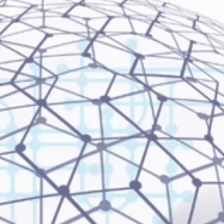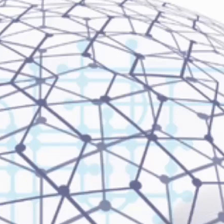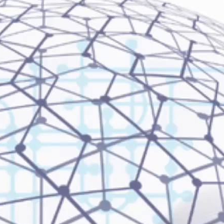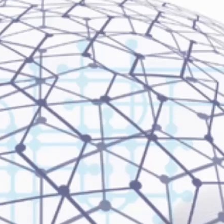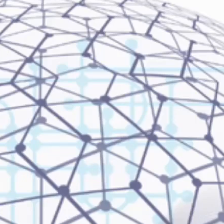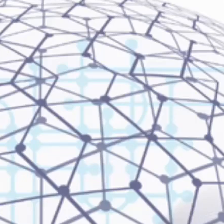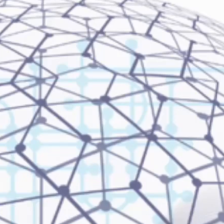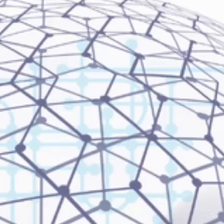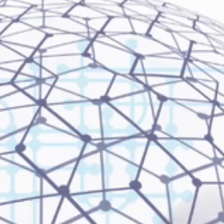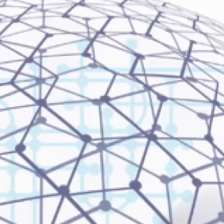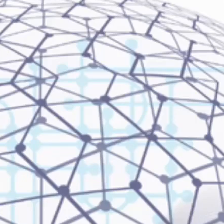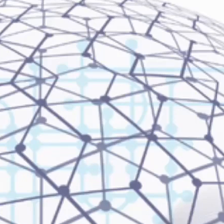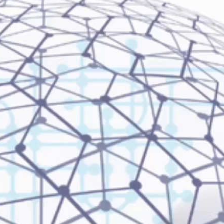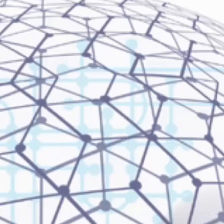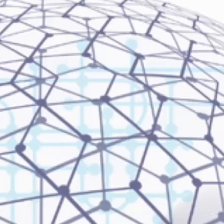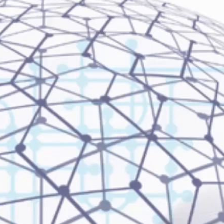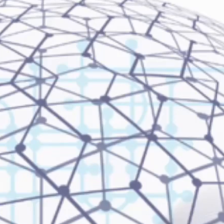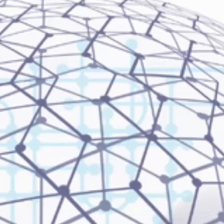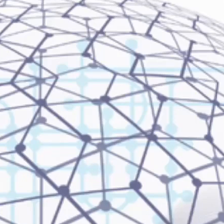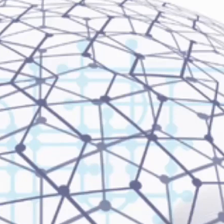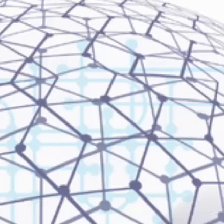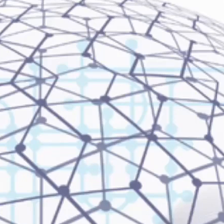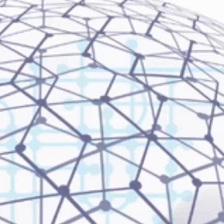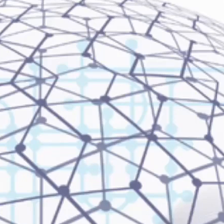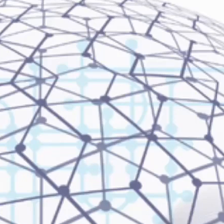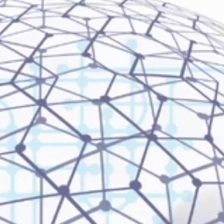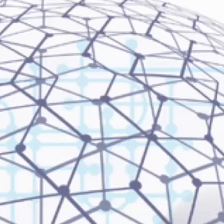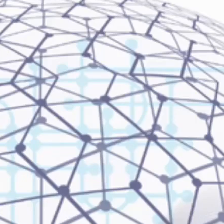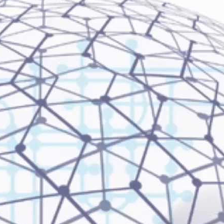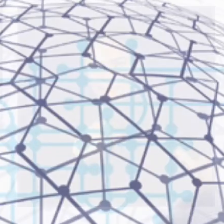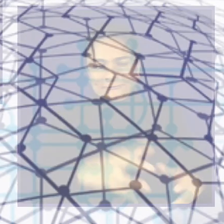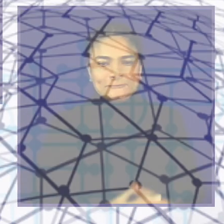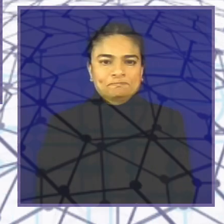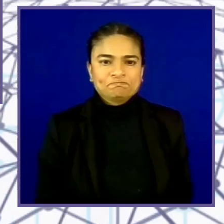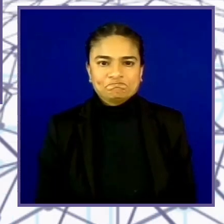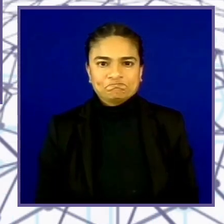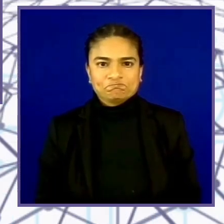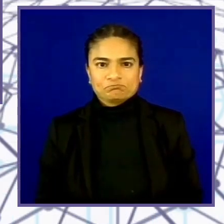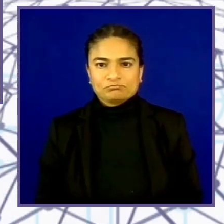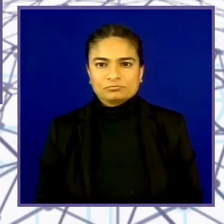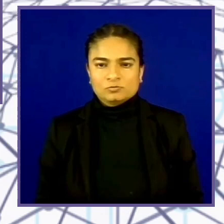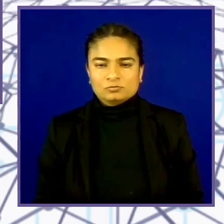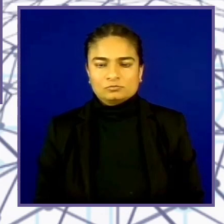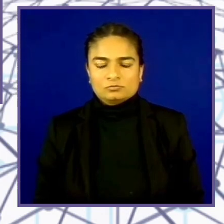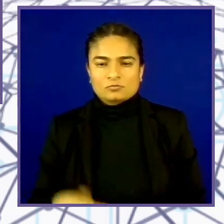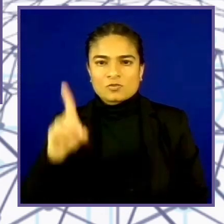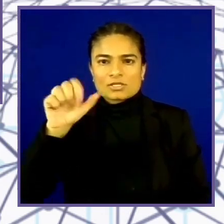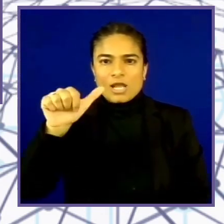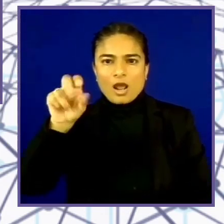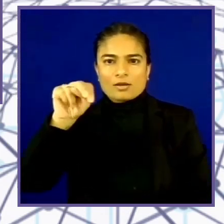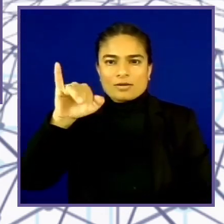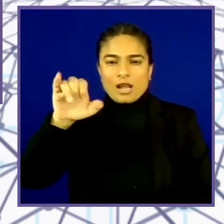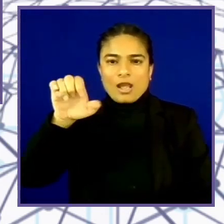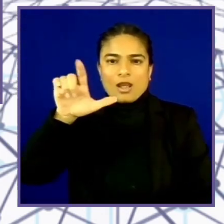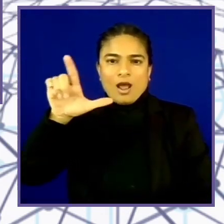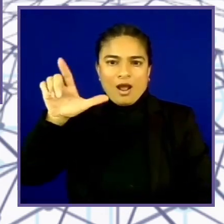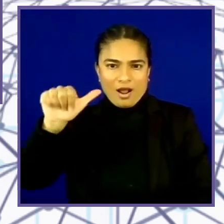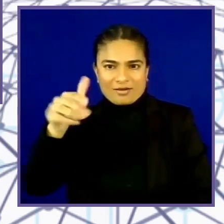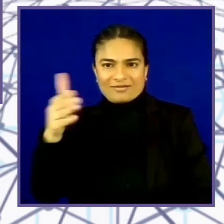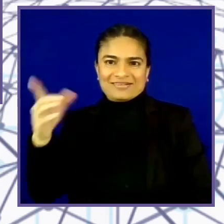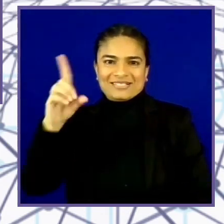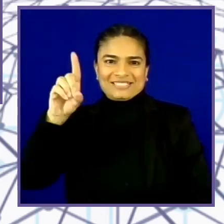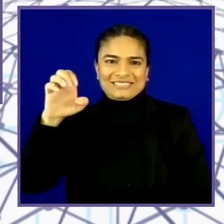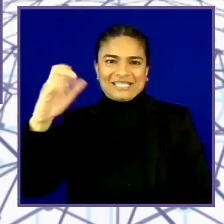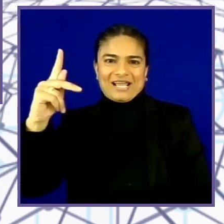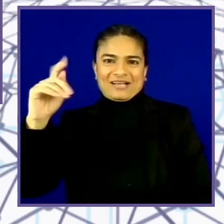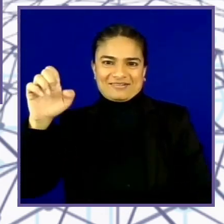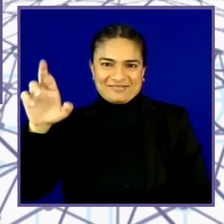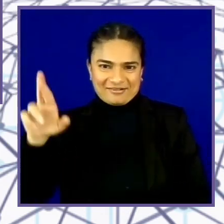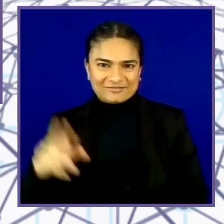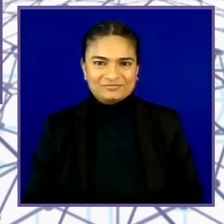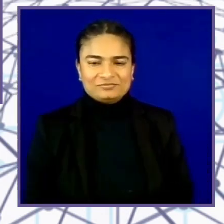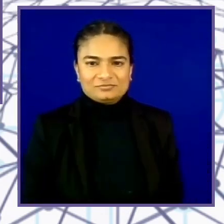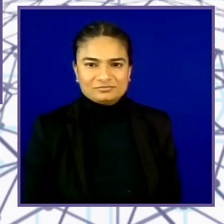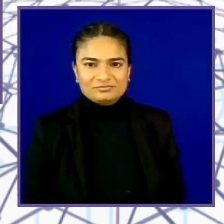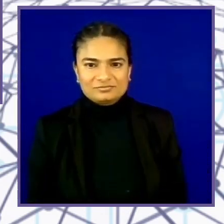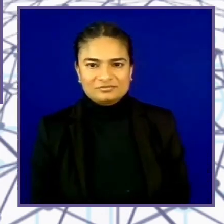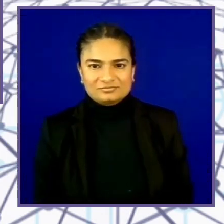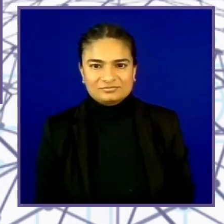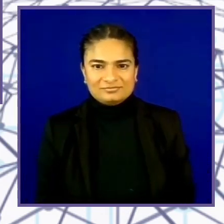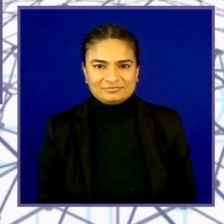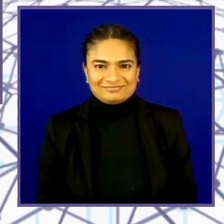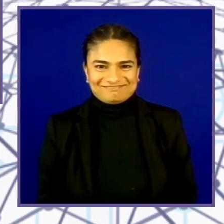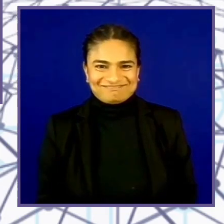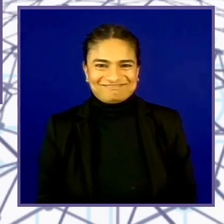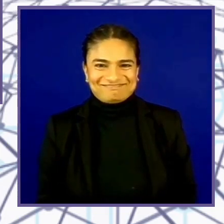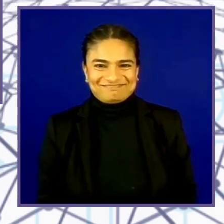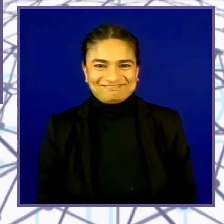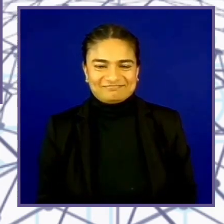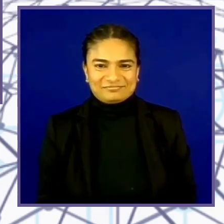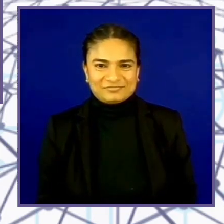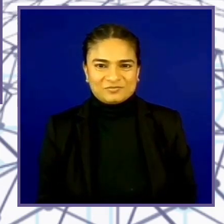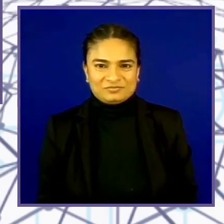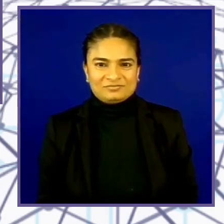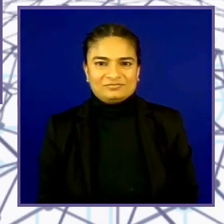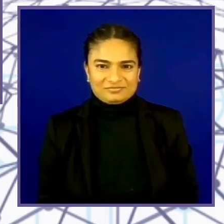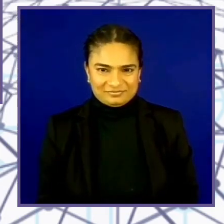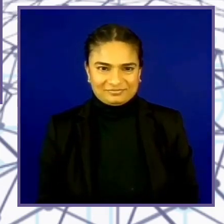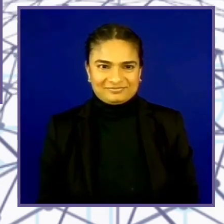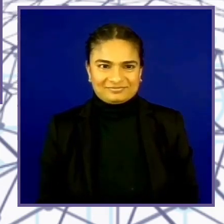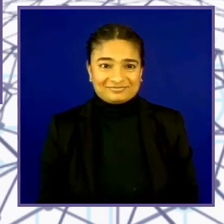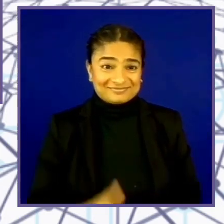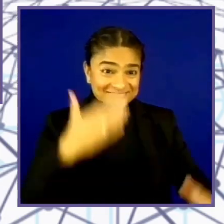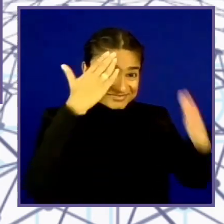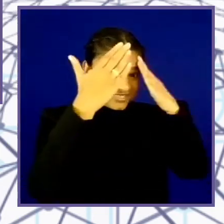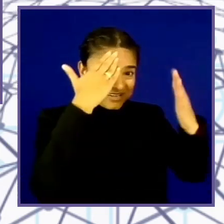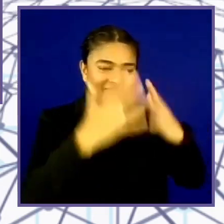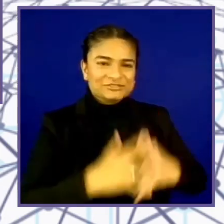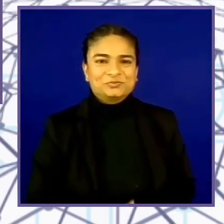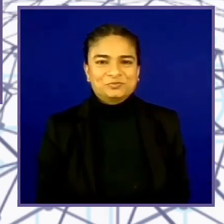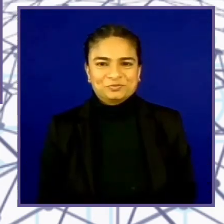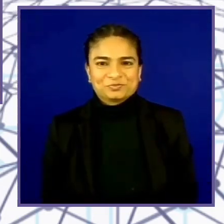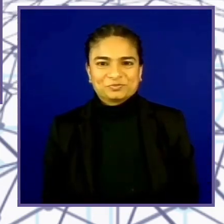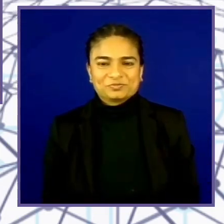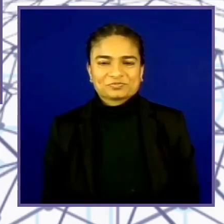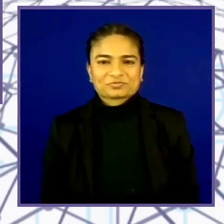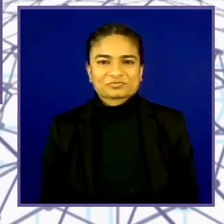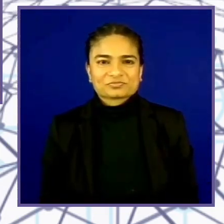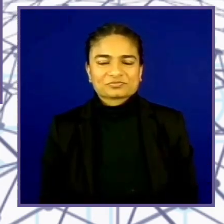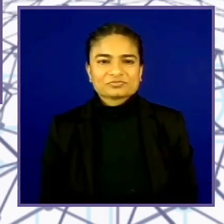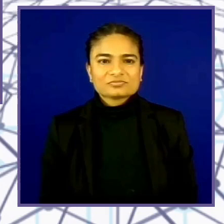Hallo I am Daniella Decker and I serve as the global accessibility and Disability inclusion